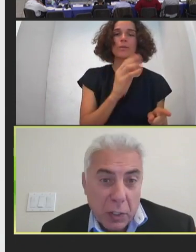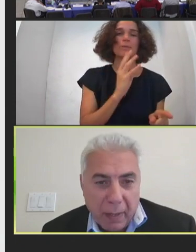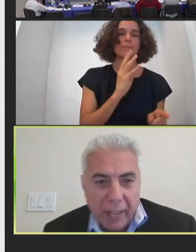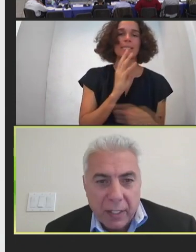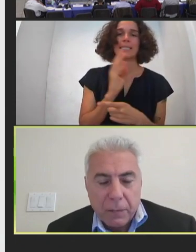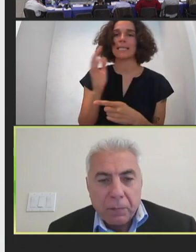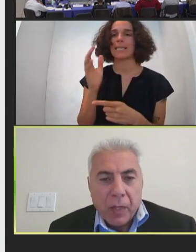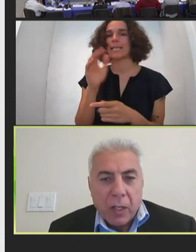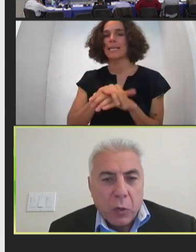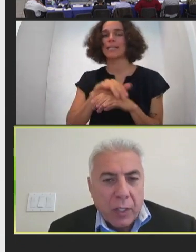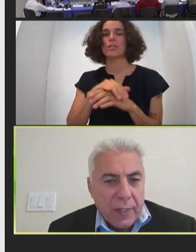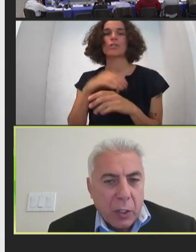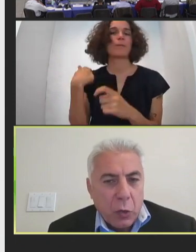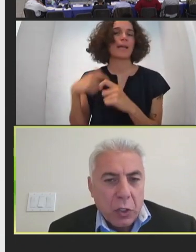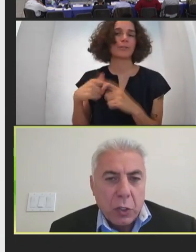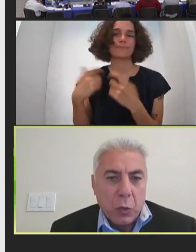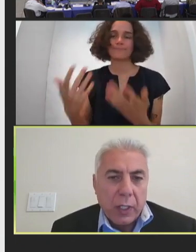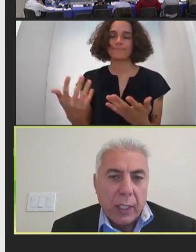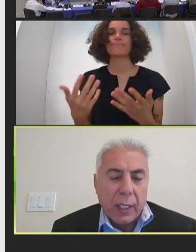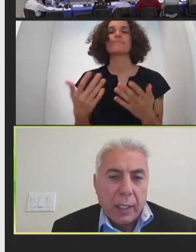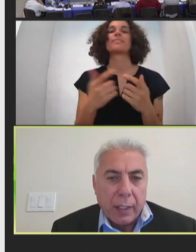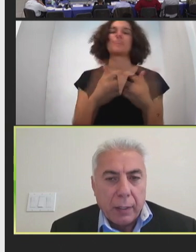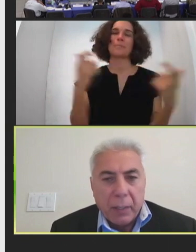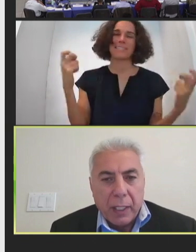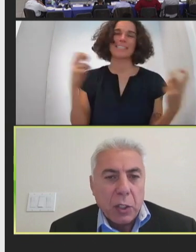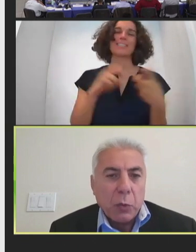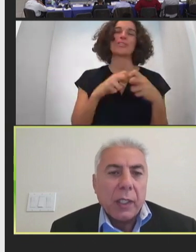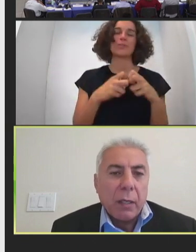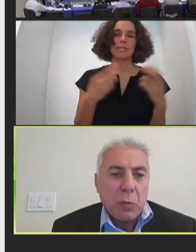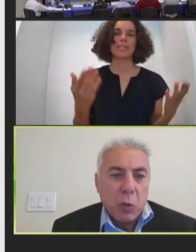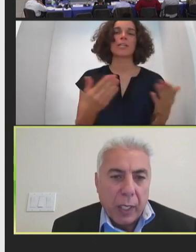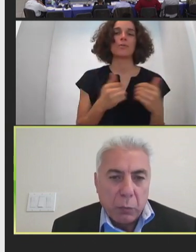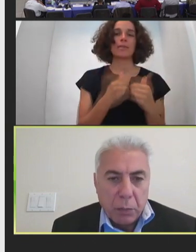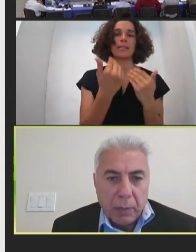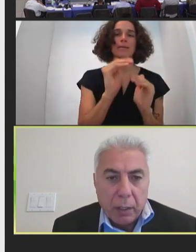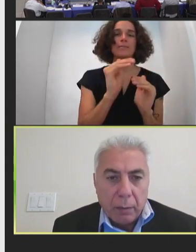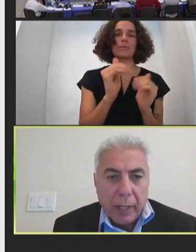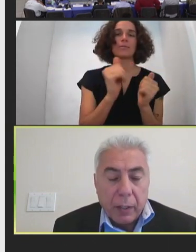Spanish. So, there is a huge issue here and then limitation when it comes to language barrier.